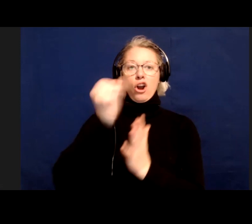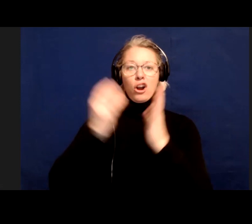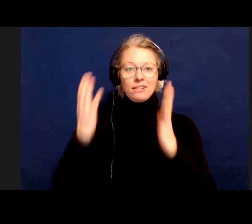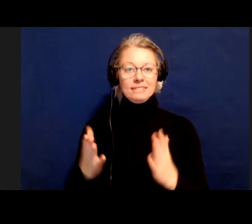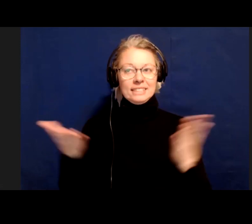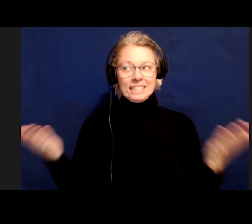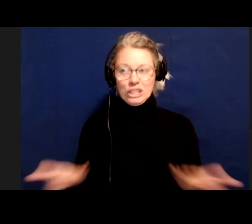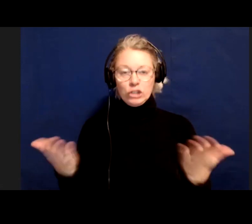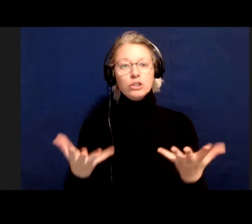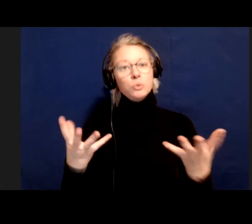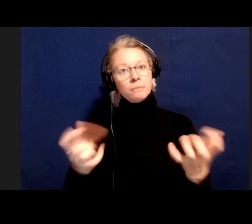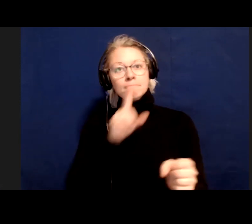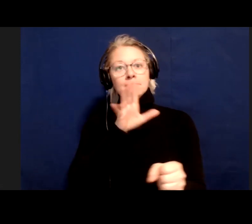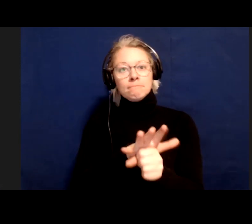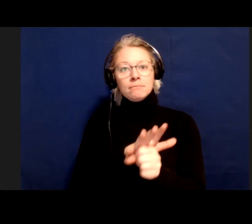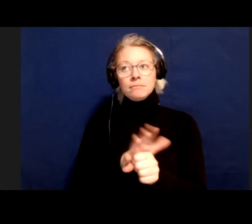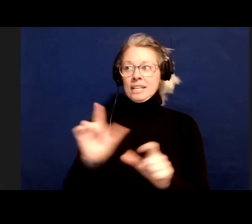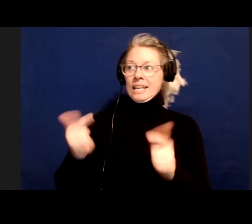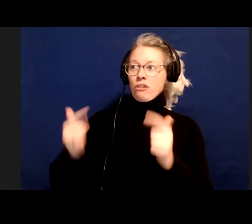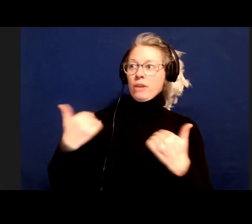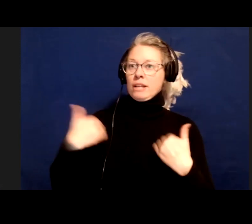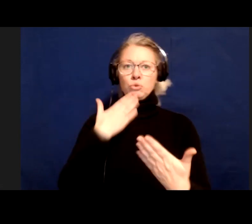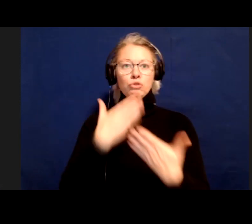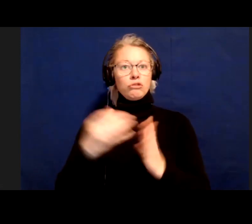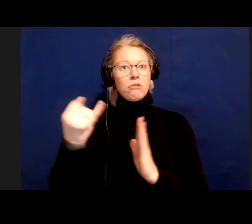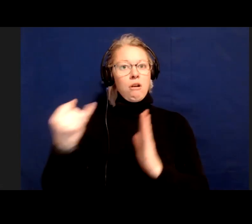more resilient communities and cities.